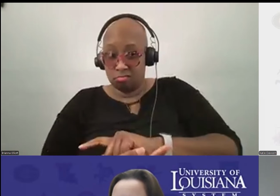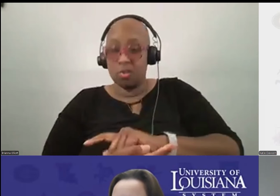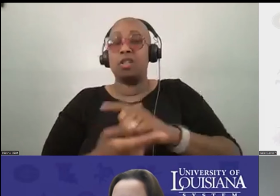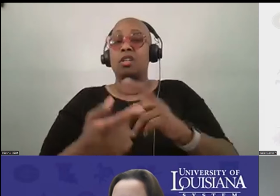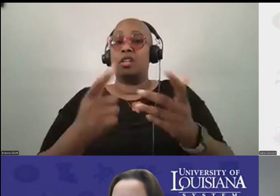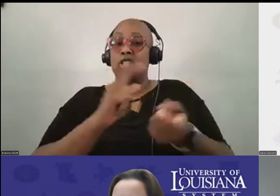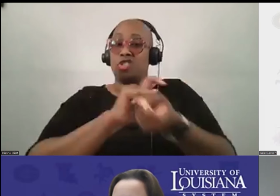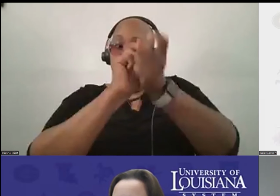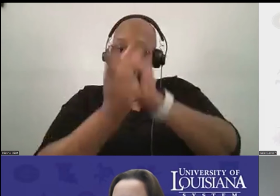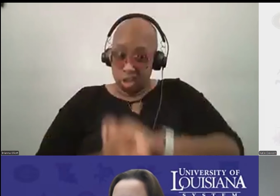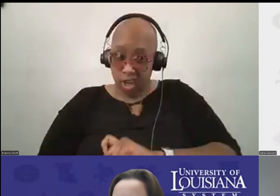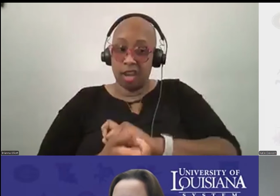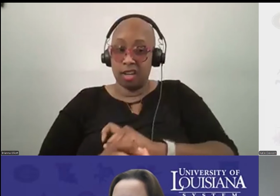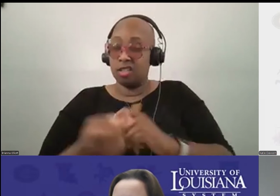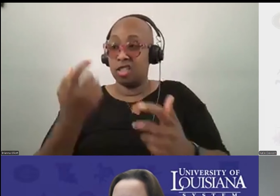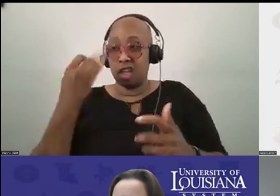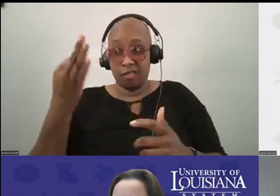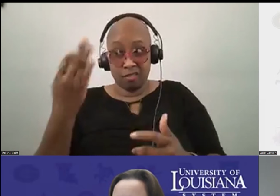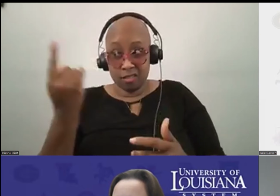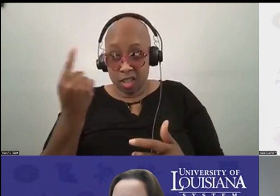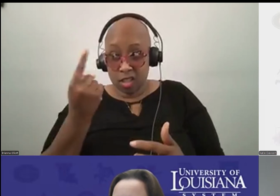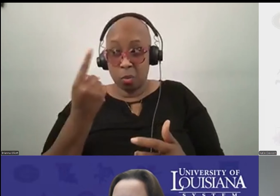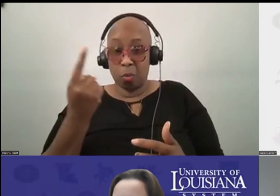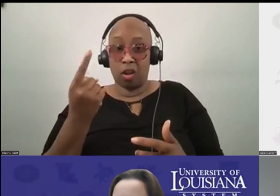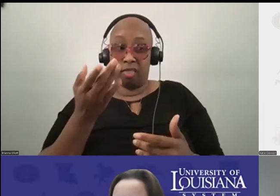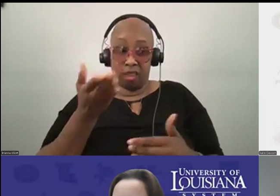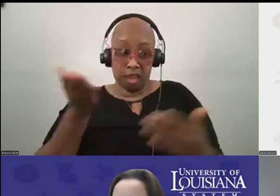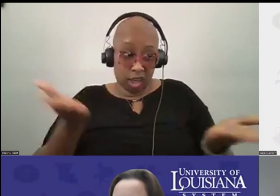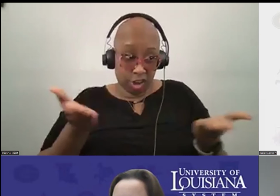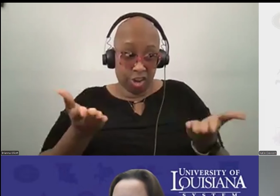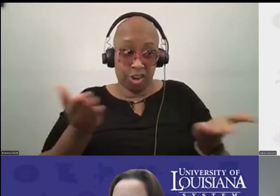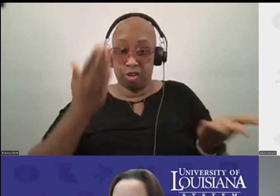with that and has an answer, please let me know. But that's not something that I know offhand.